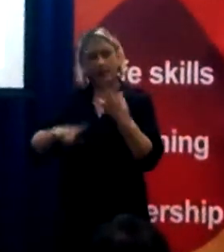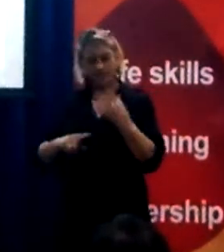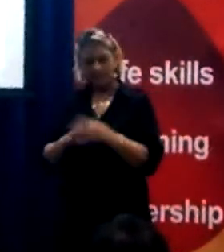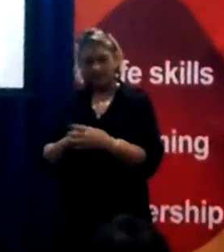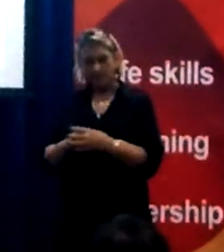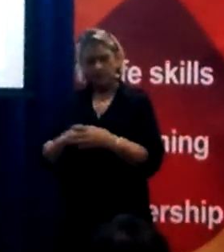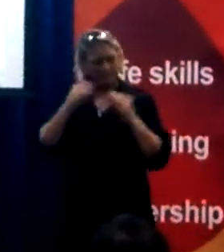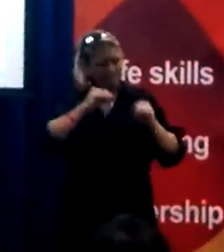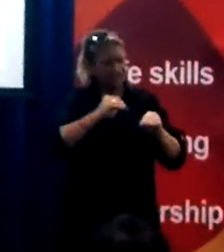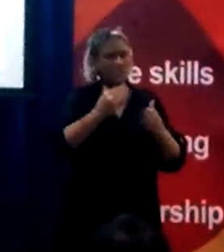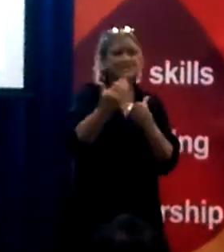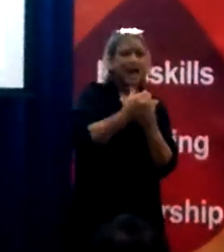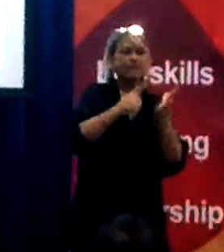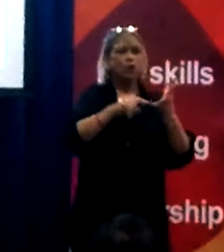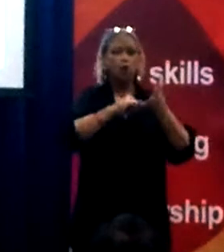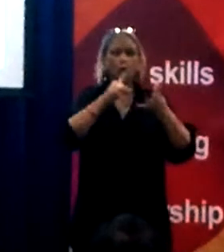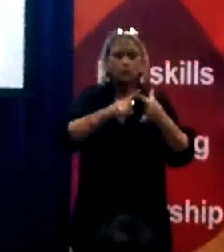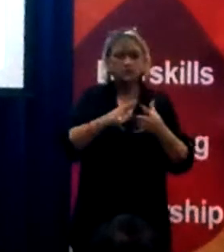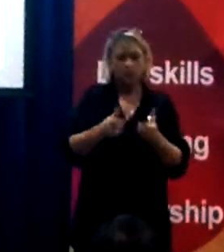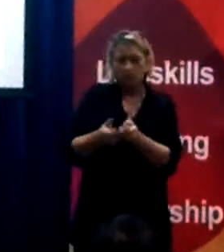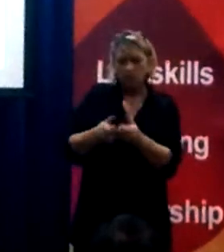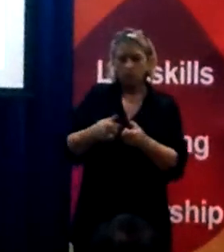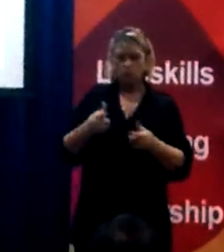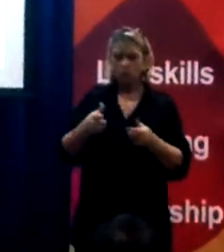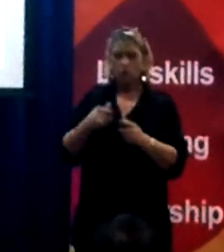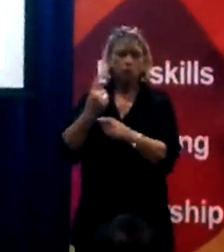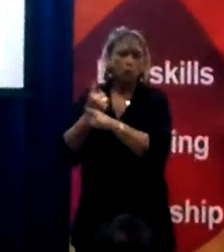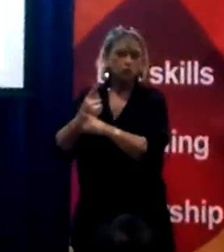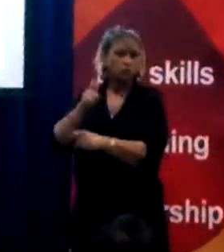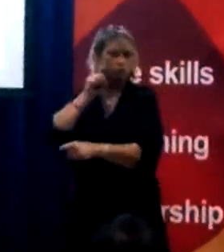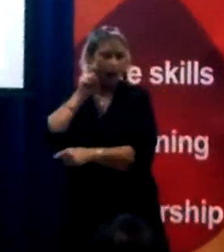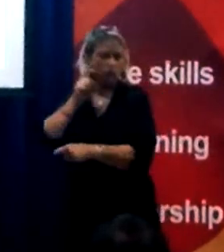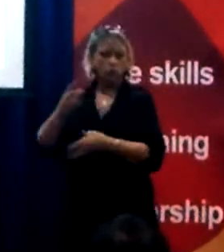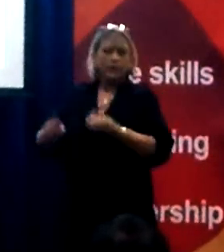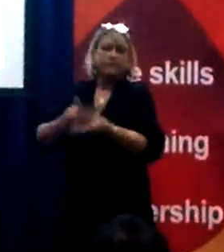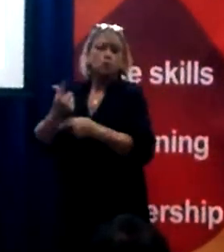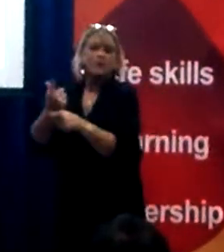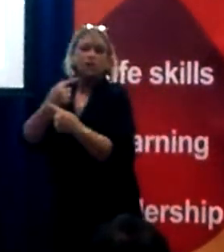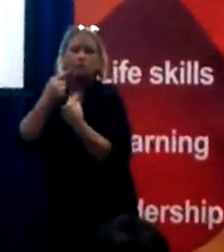of social media and utilising it to maintain friendships and connect with people they had